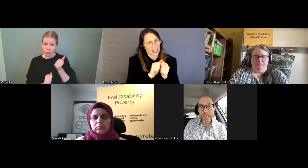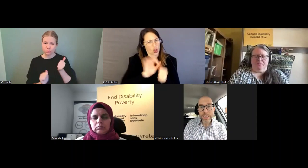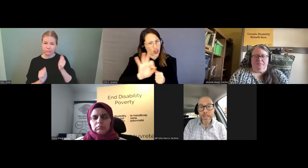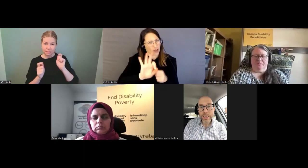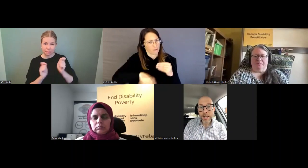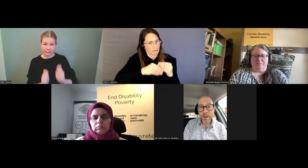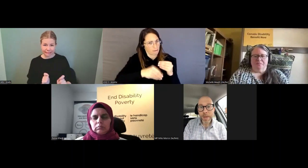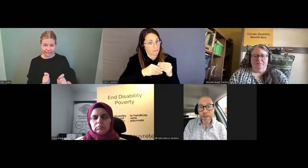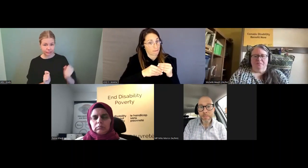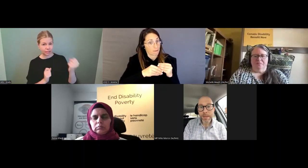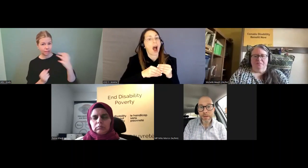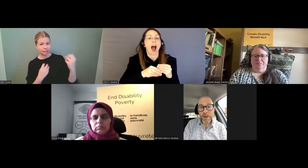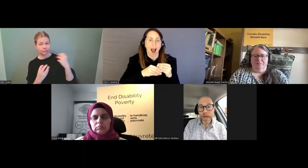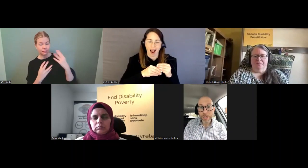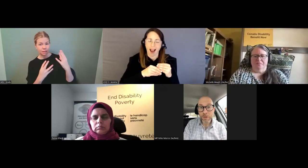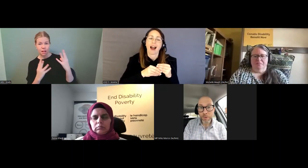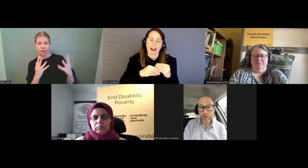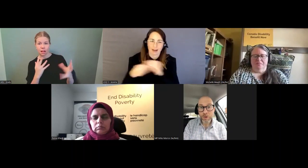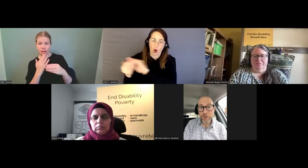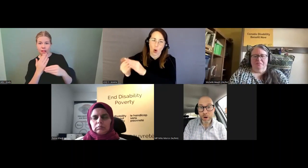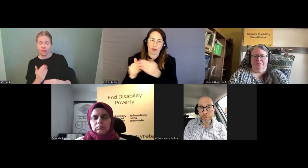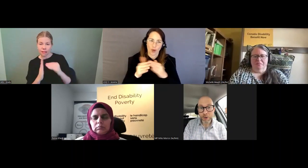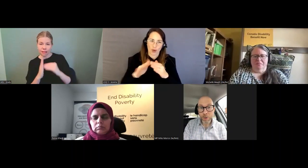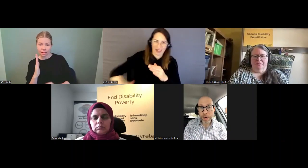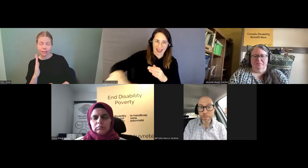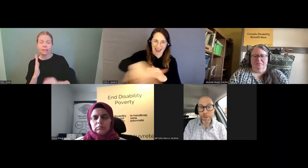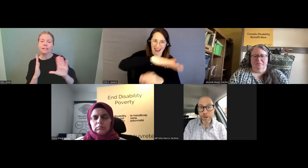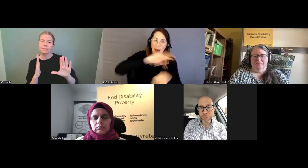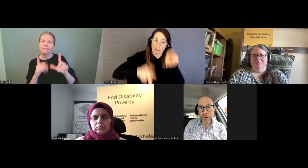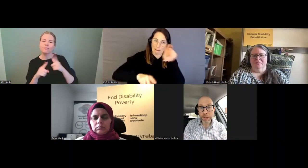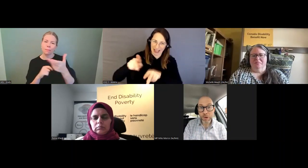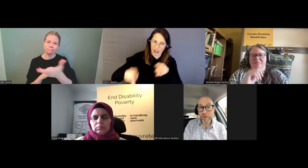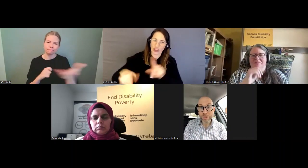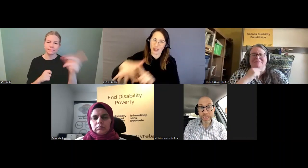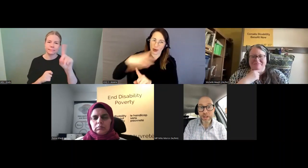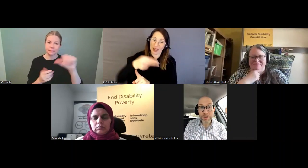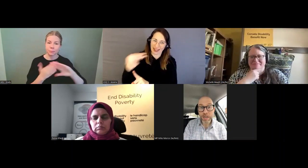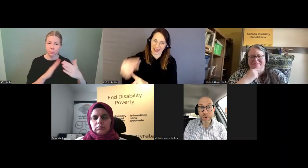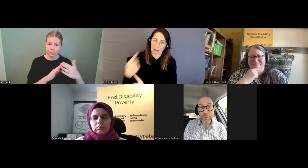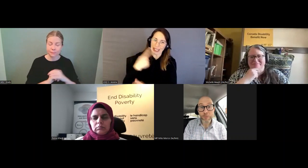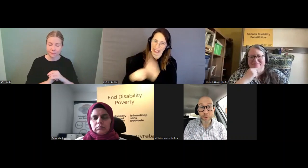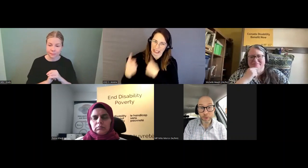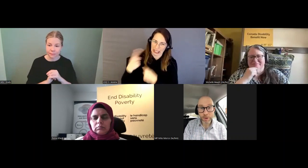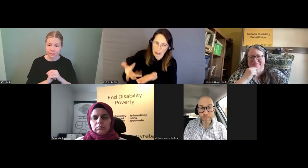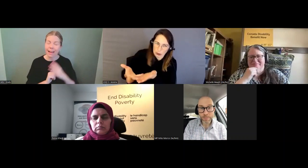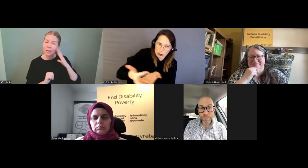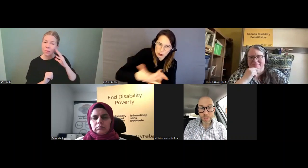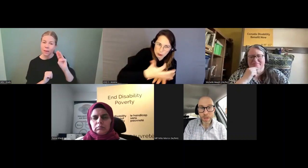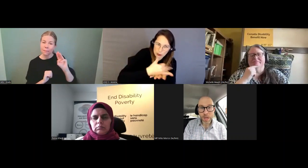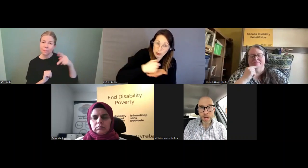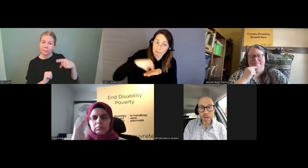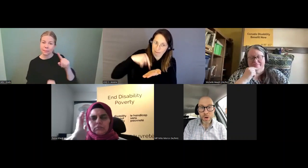THIS AMENDMENT -- I KNOW THE PERSON WHO BROUGHT IT FORWARD, M.P. ZORILLO WOULD HAVE LIKED TO SEE IT GO FURTHER.